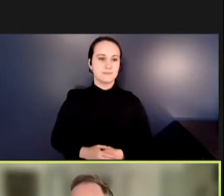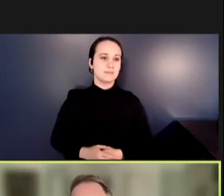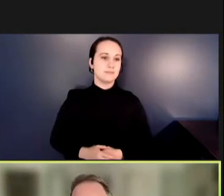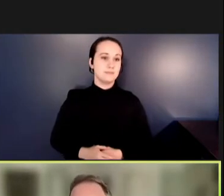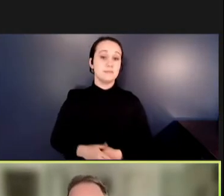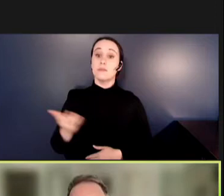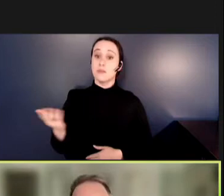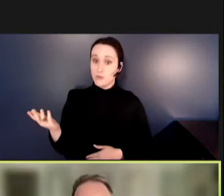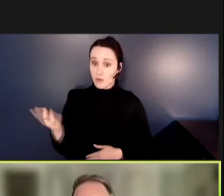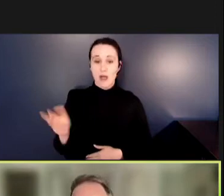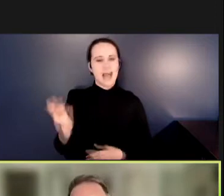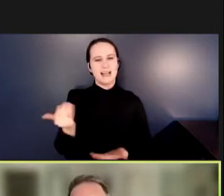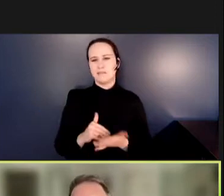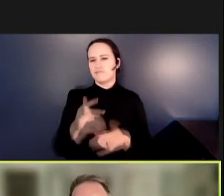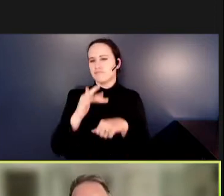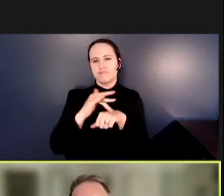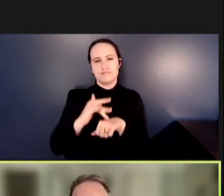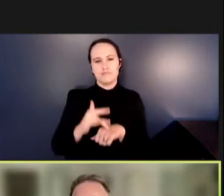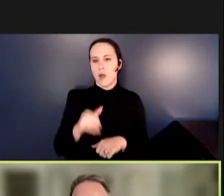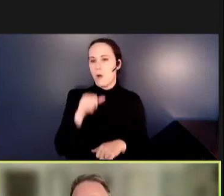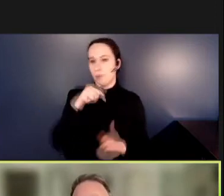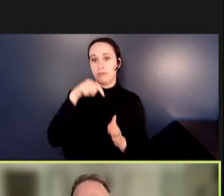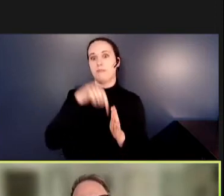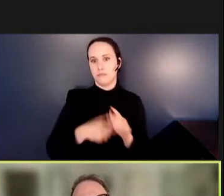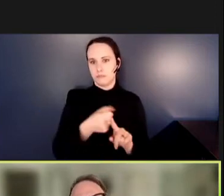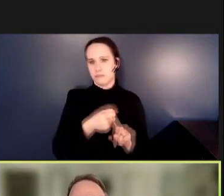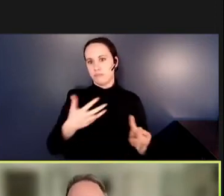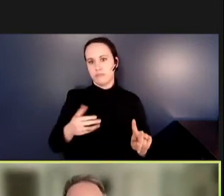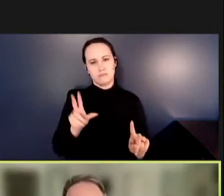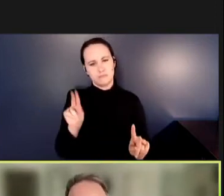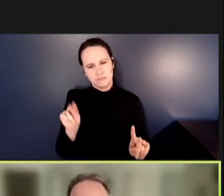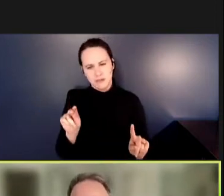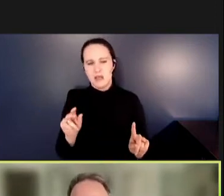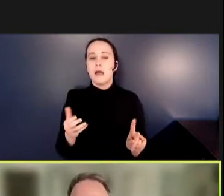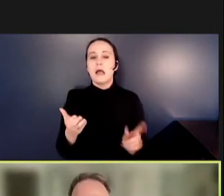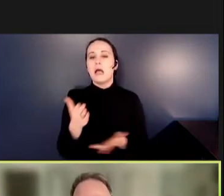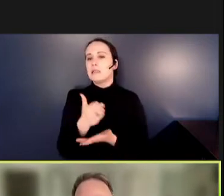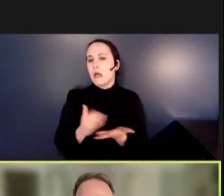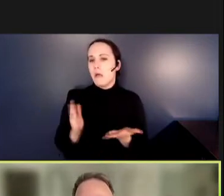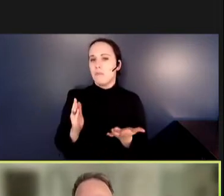I'm just going to highlight, without going into a lot of details, some advances that are occurring